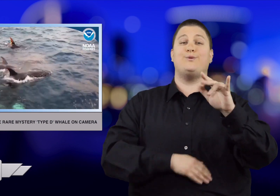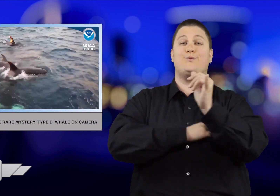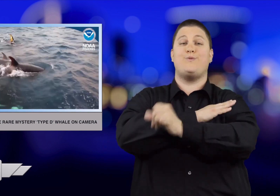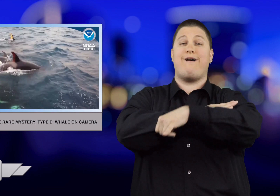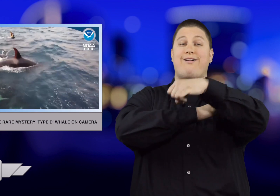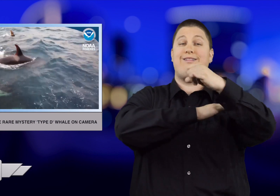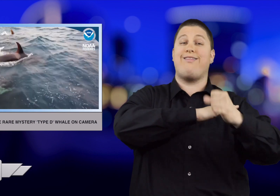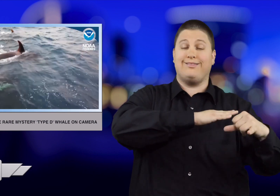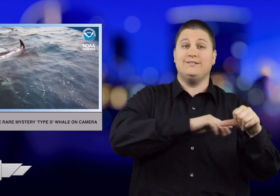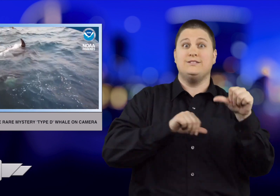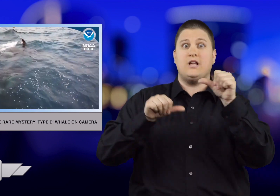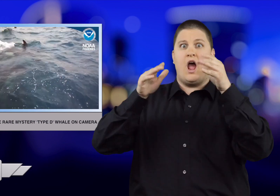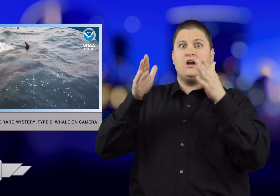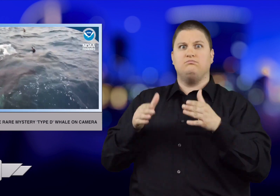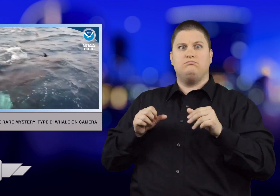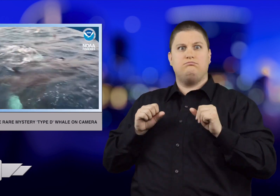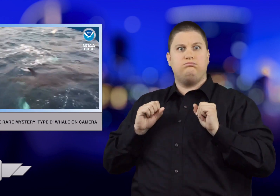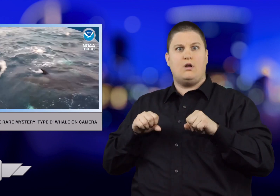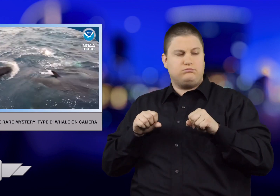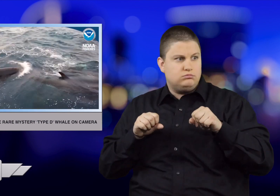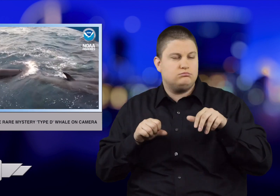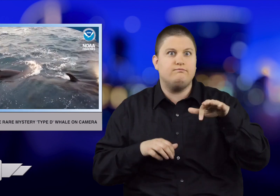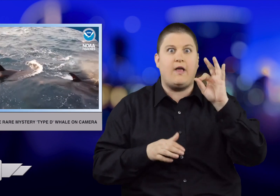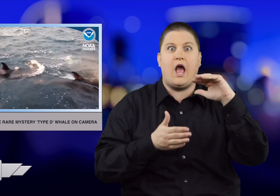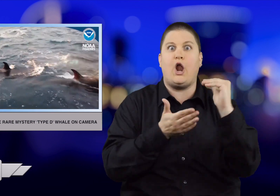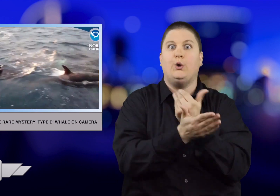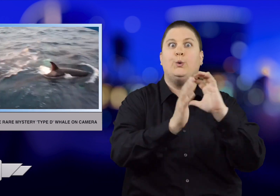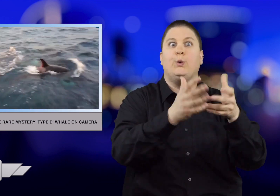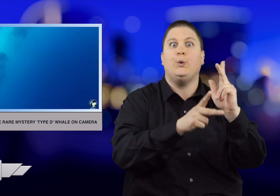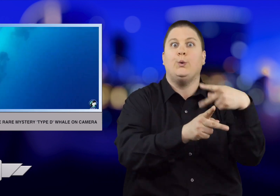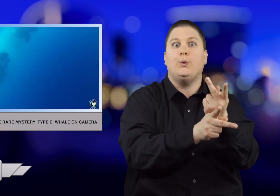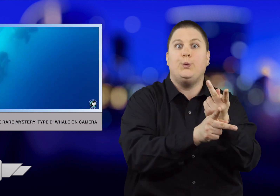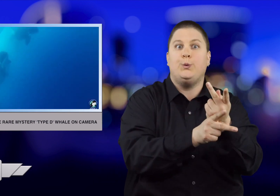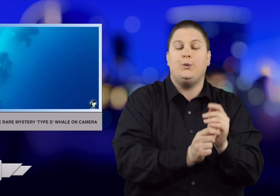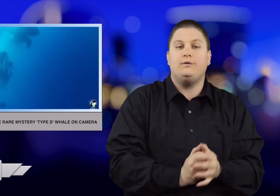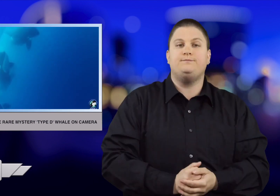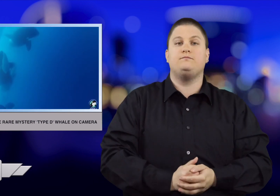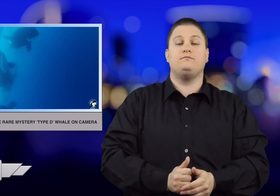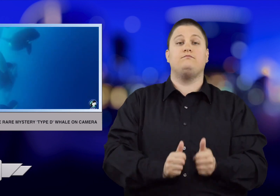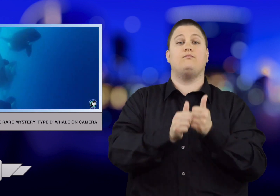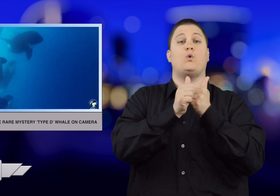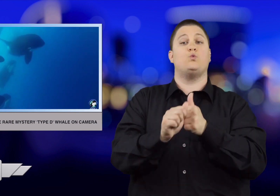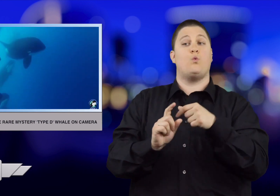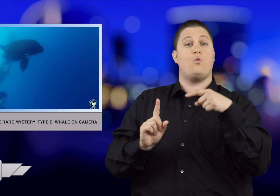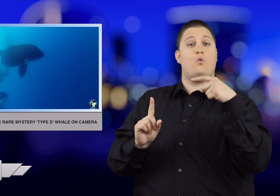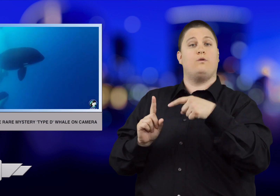Scientists have found what could be a new kind of killer whale.